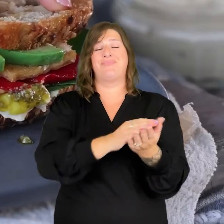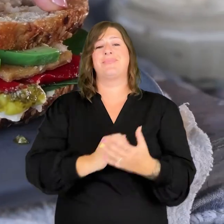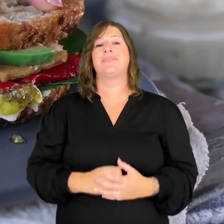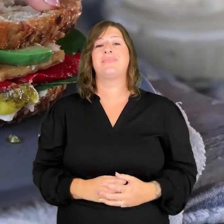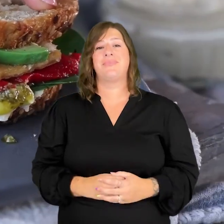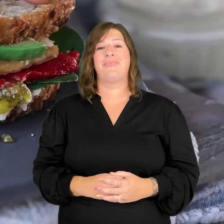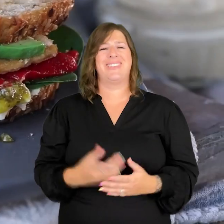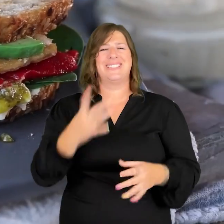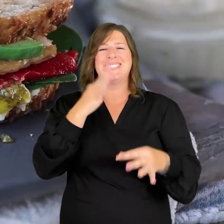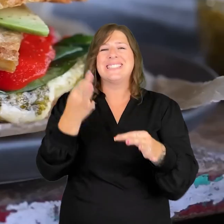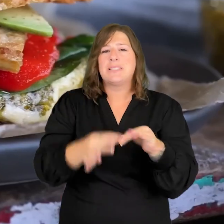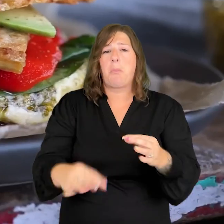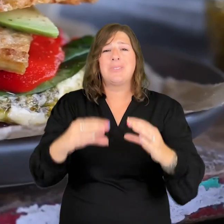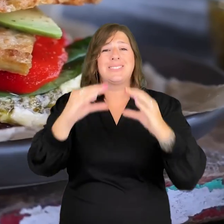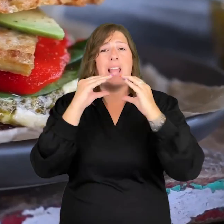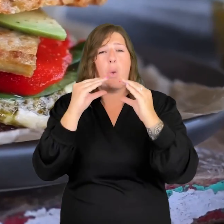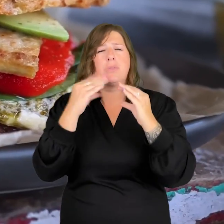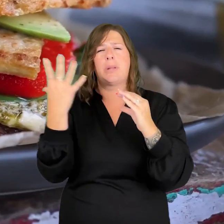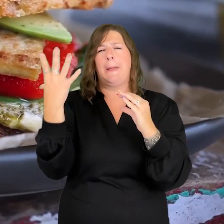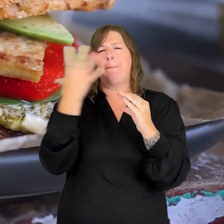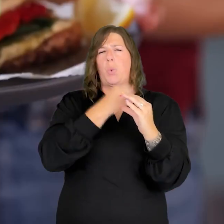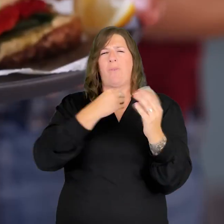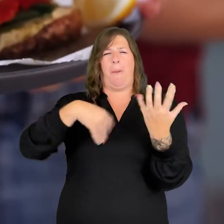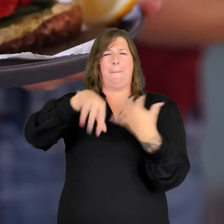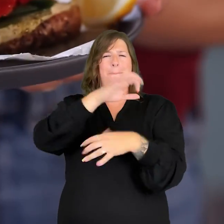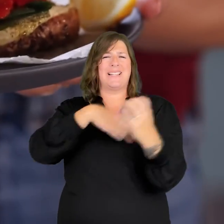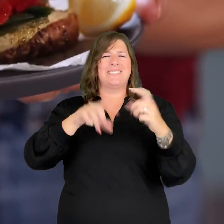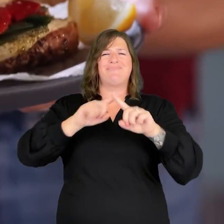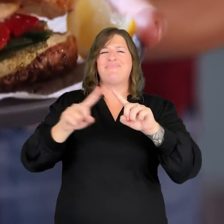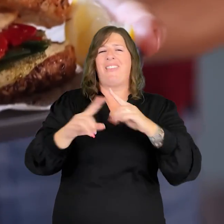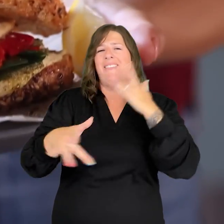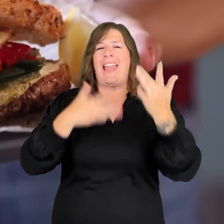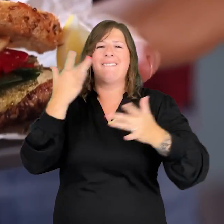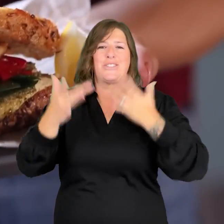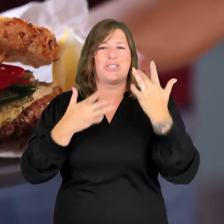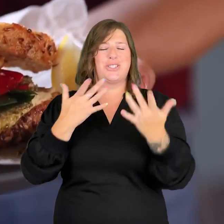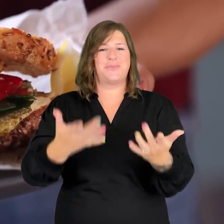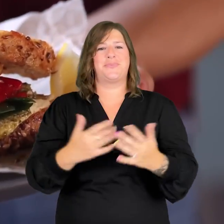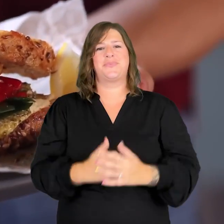It's a simple sandwich with a beautiful mix of textures and flavors.